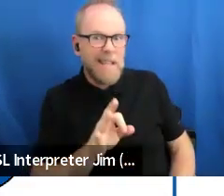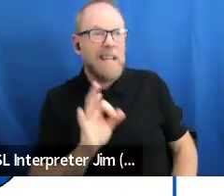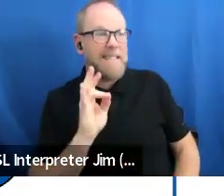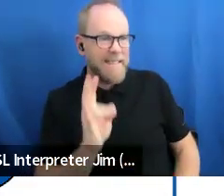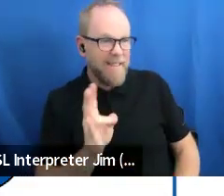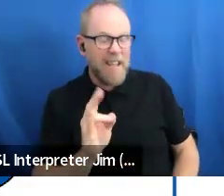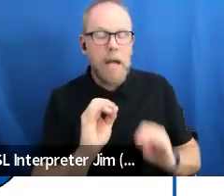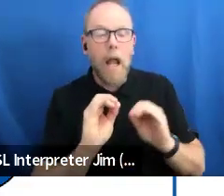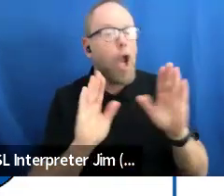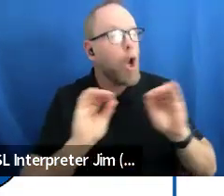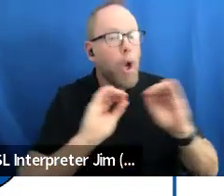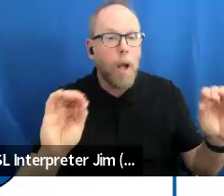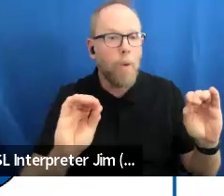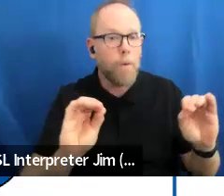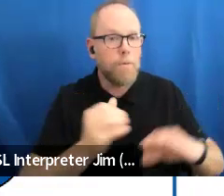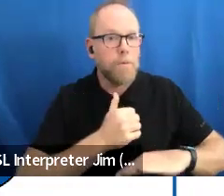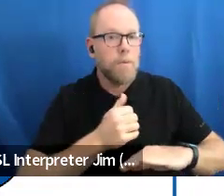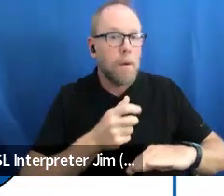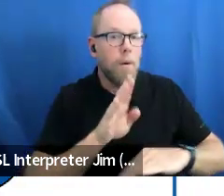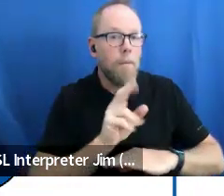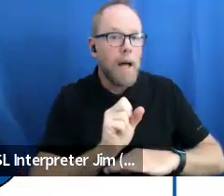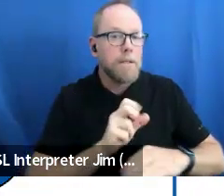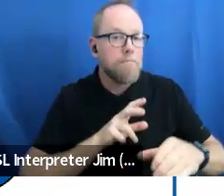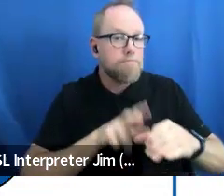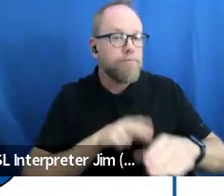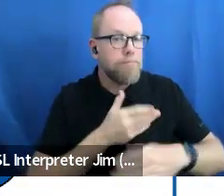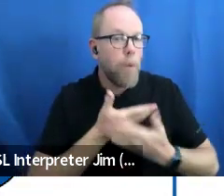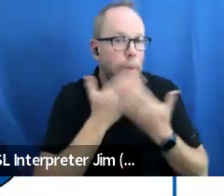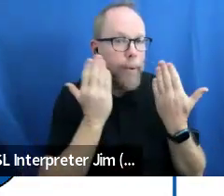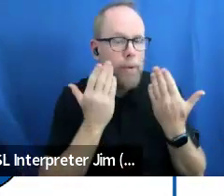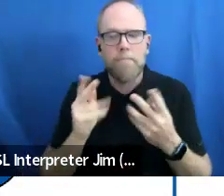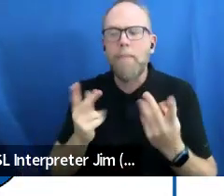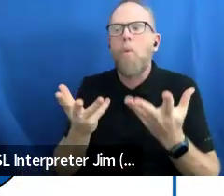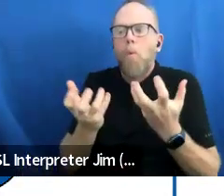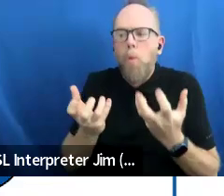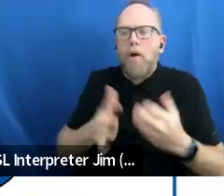And people were pushing for that all over the country. So that was